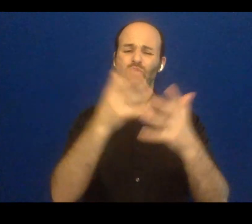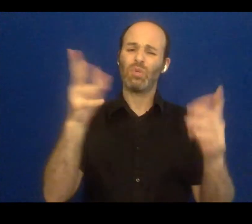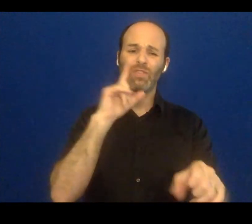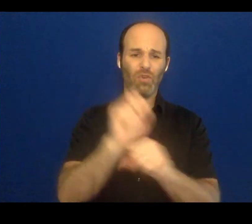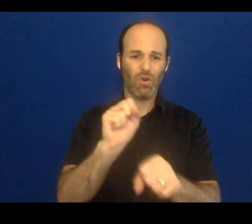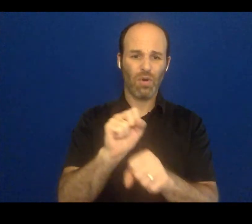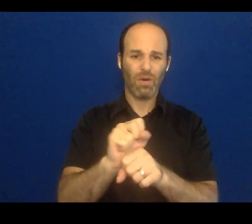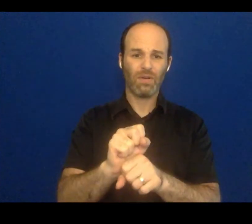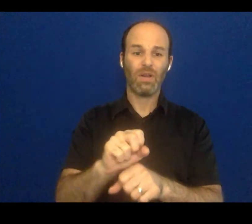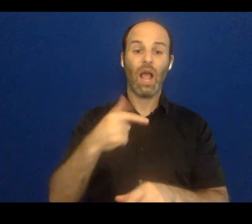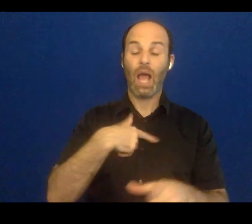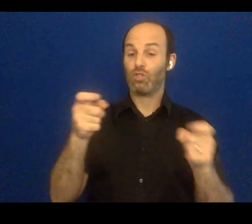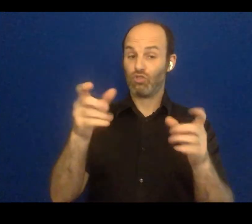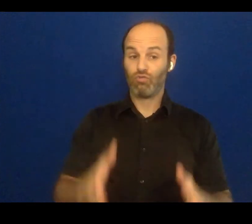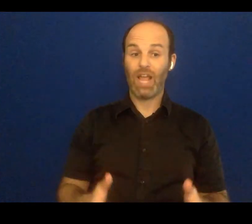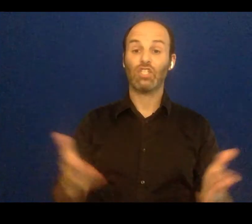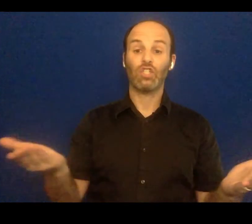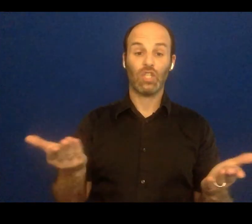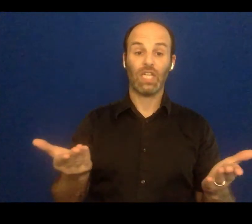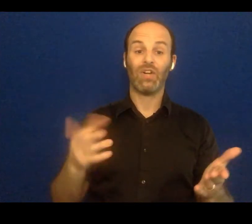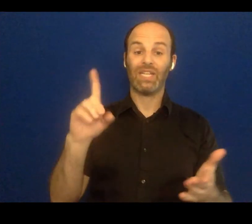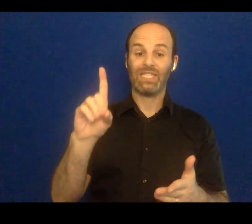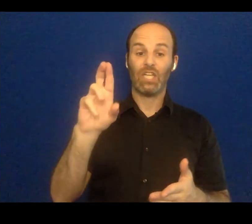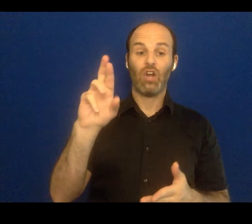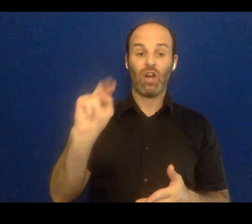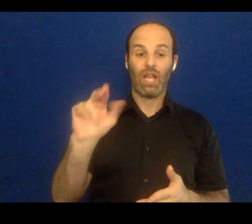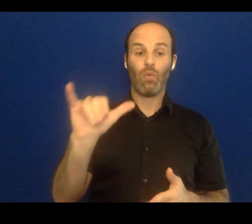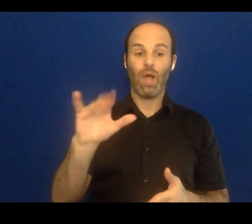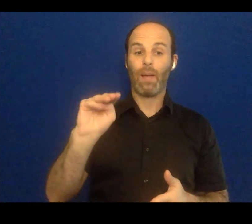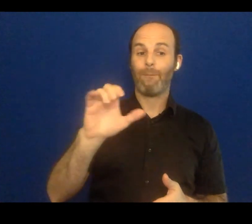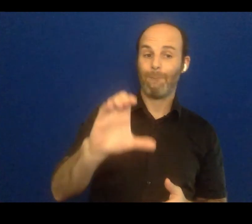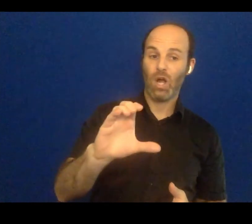I'M A DIRECTOR HERE AT DRNY. THANK YOU SO MUCH AND THANK YOU